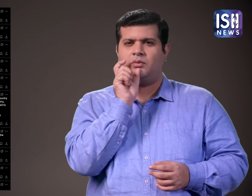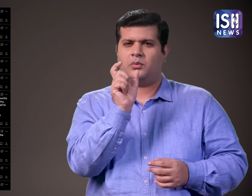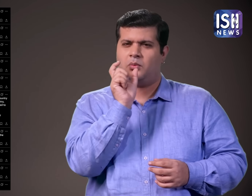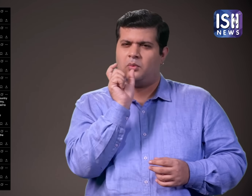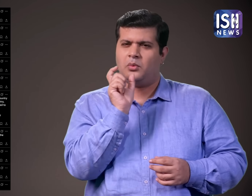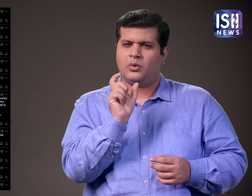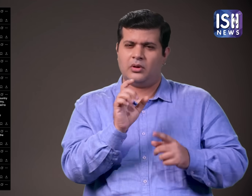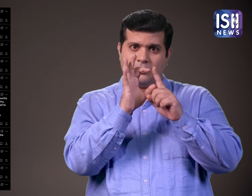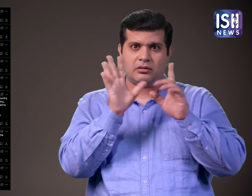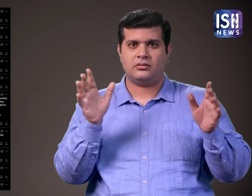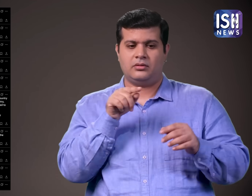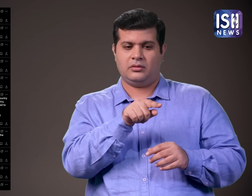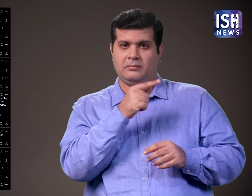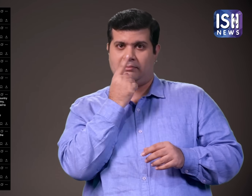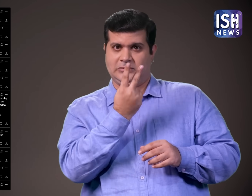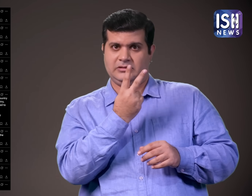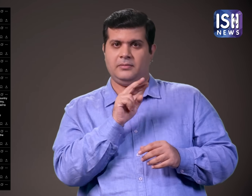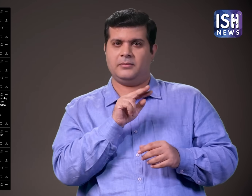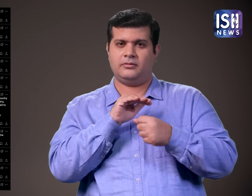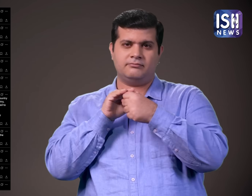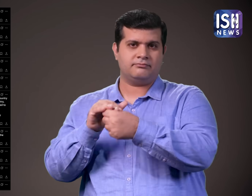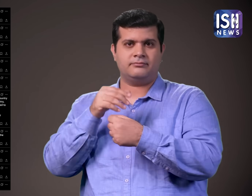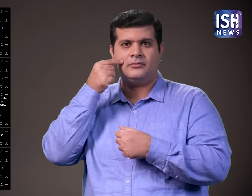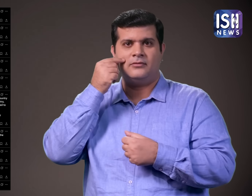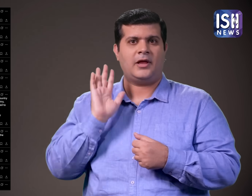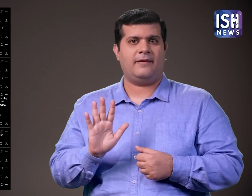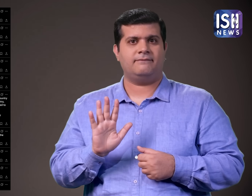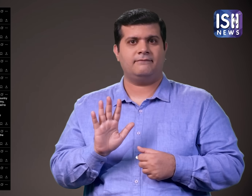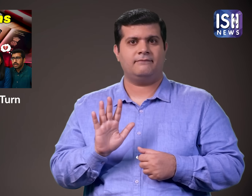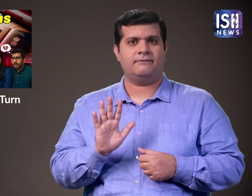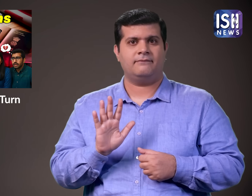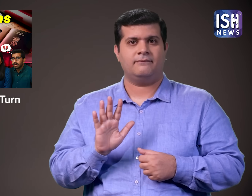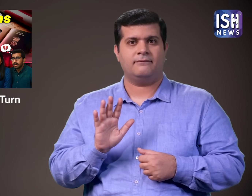Many such comments show racism against the Indians.